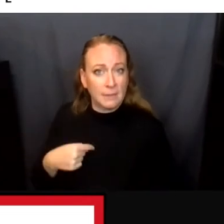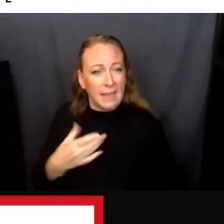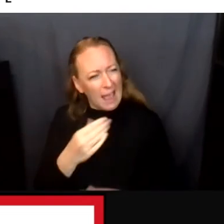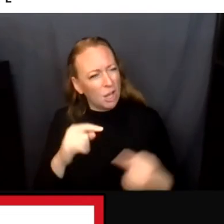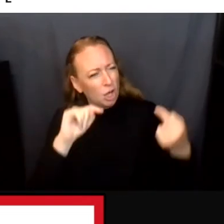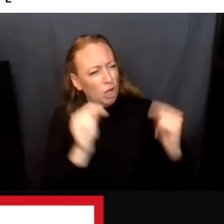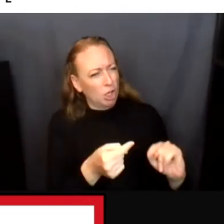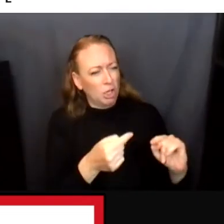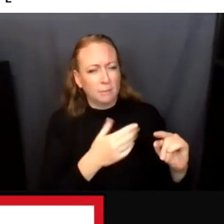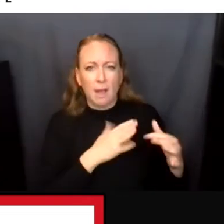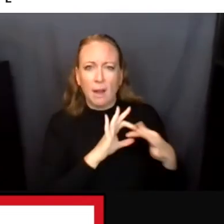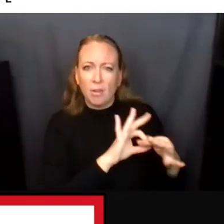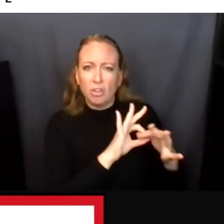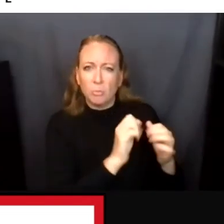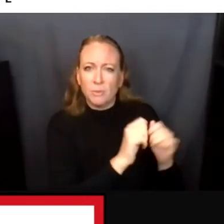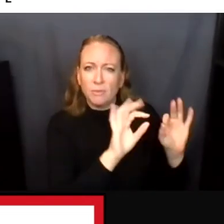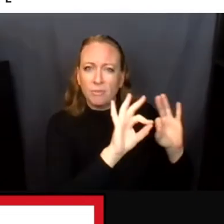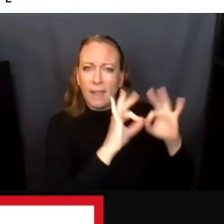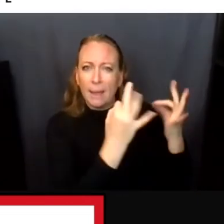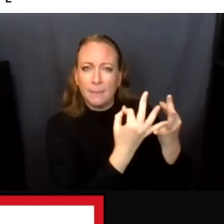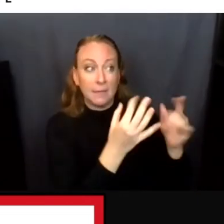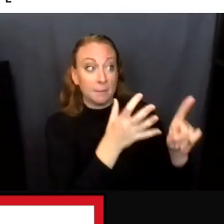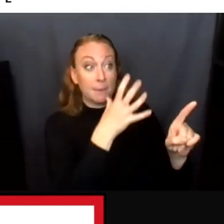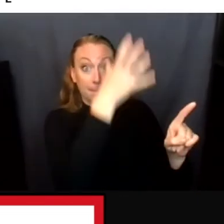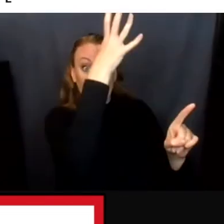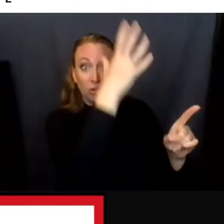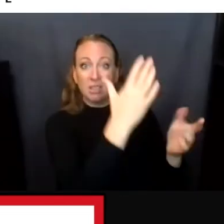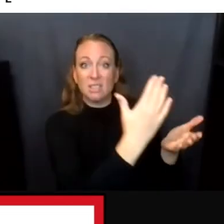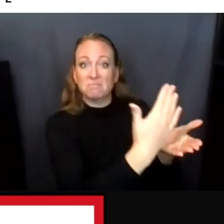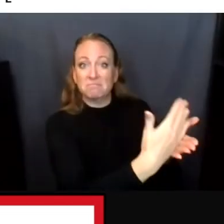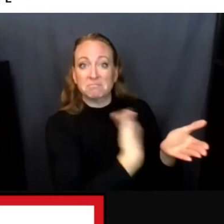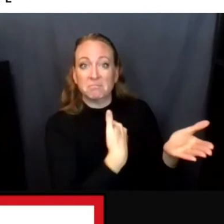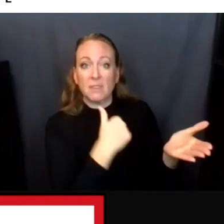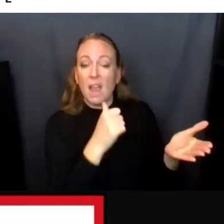my parents not accepting my disability